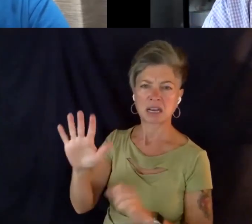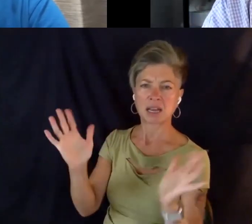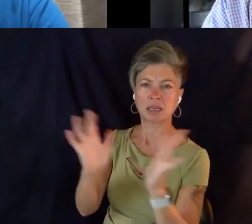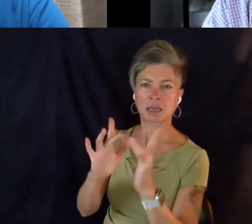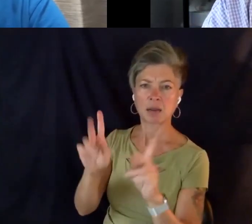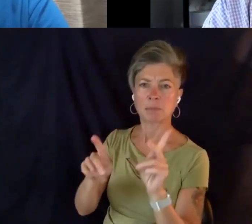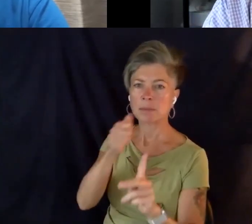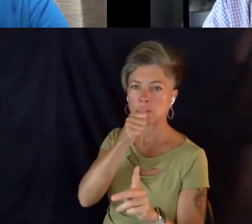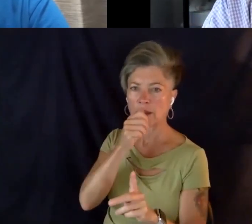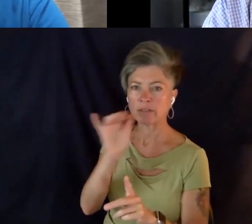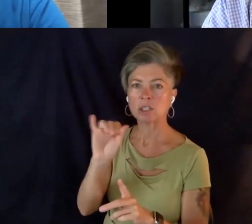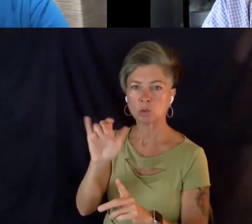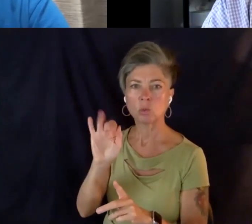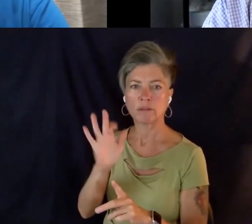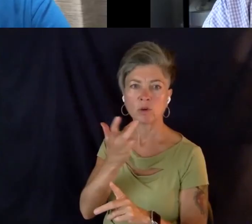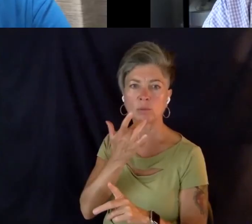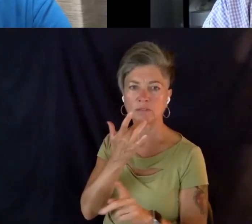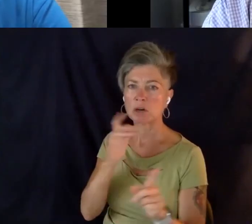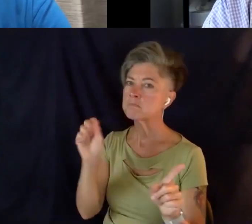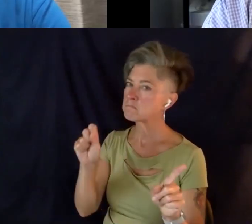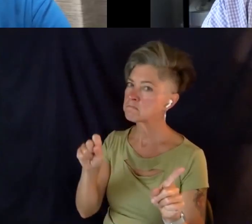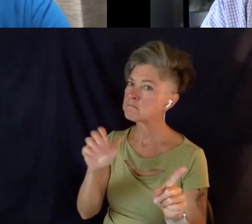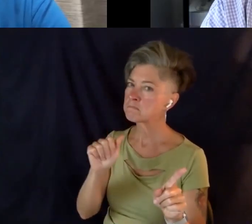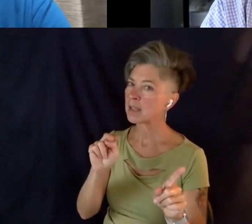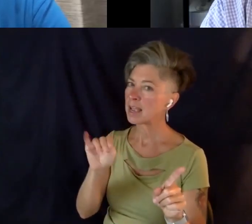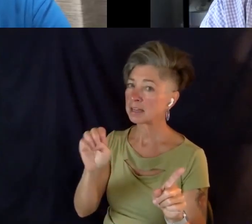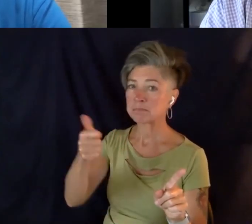Annie, if you feel more- Yeah, that's great. That's great. Cool.